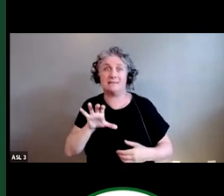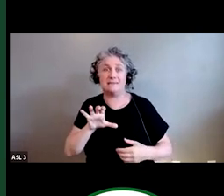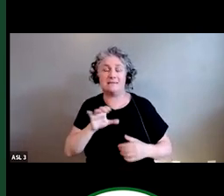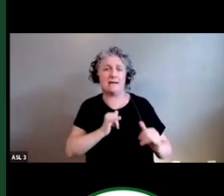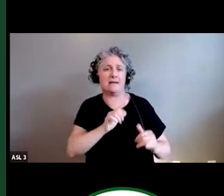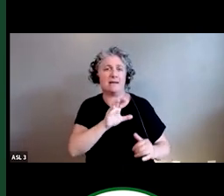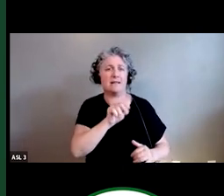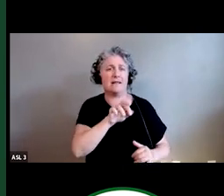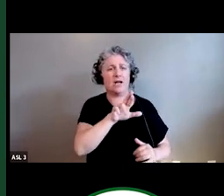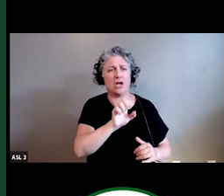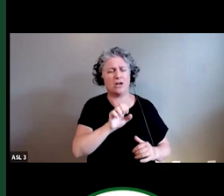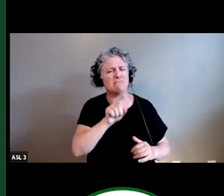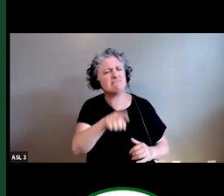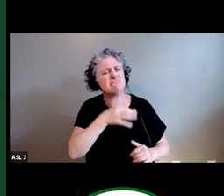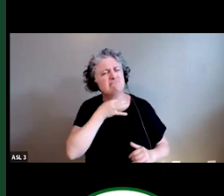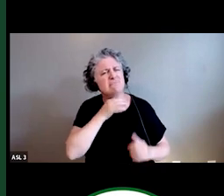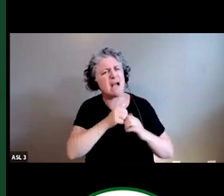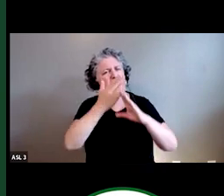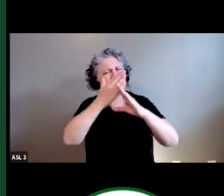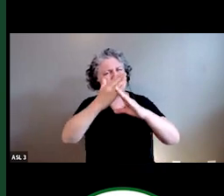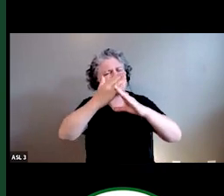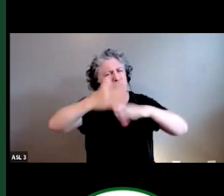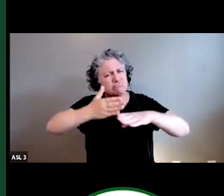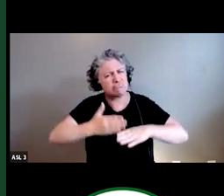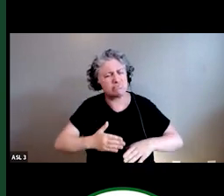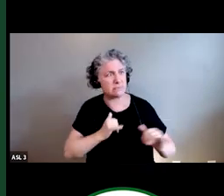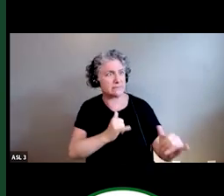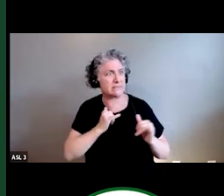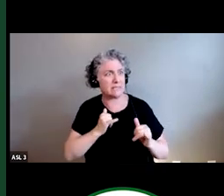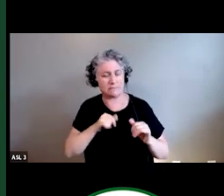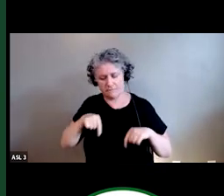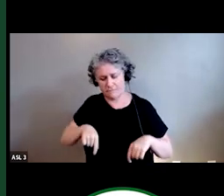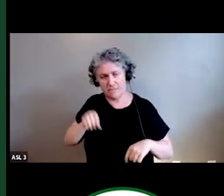So that she could maybe do the same replicate that in Ontario for herself.